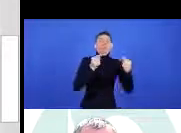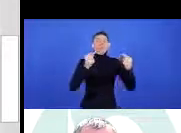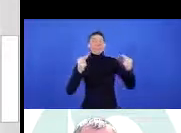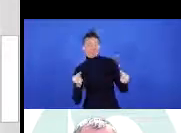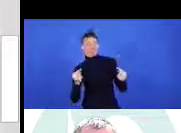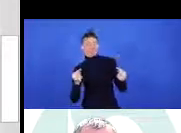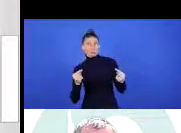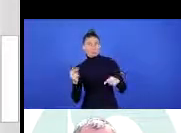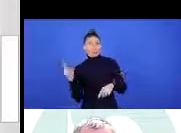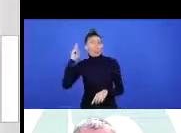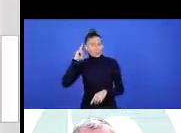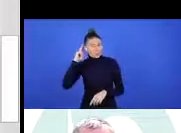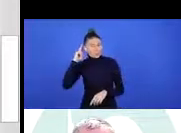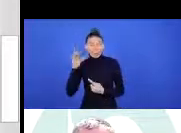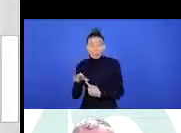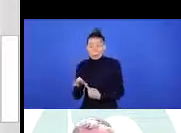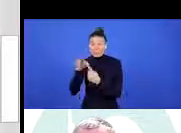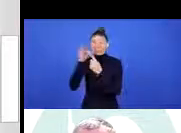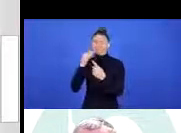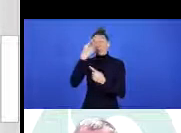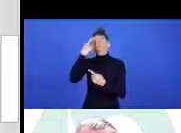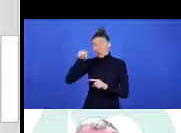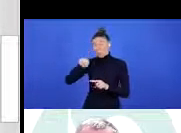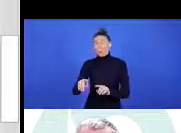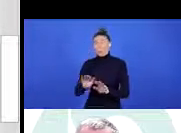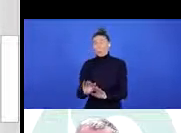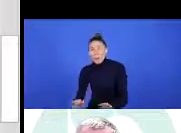because at that time there was a fair amount of opposition